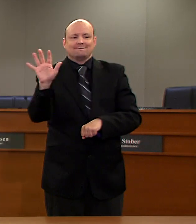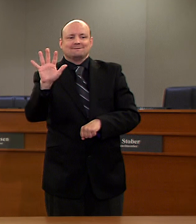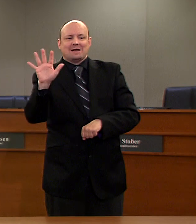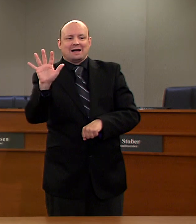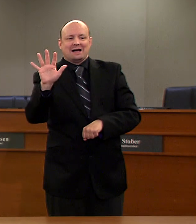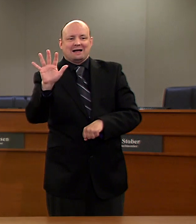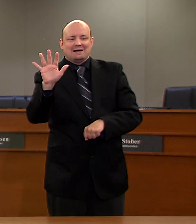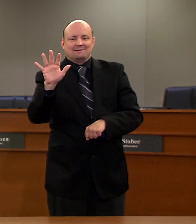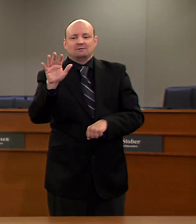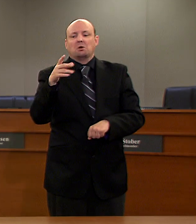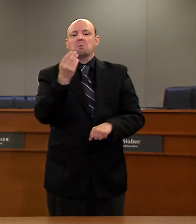And here's the phone number.